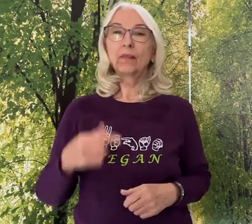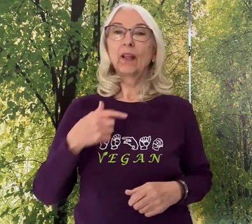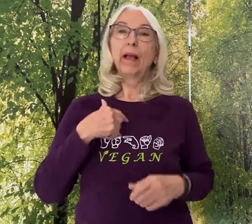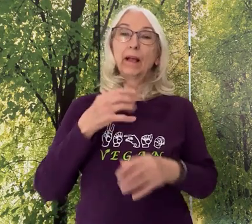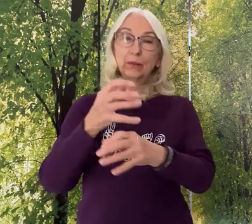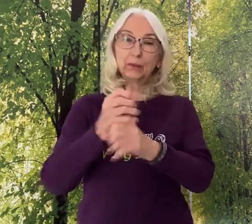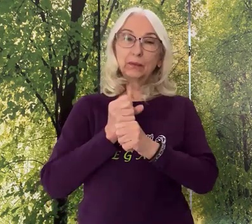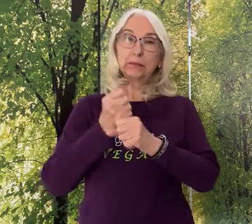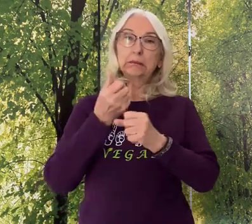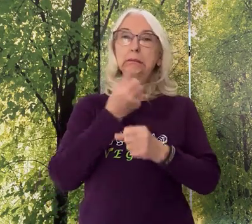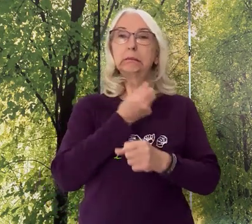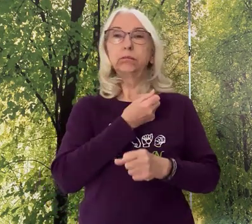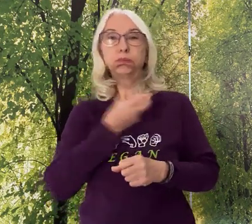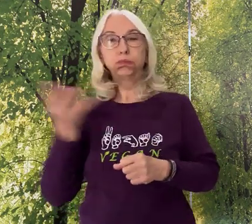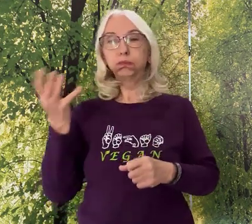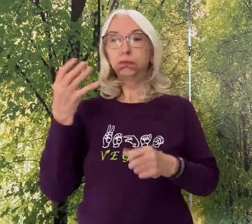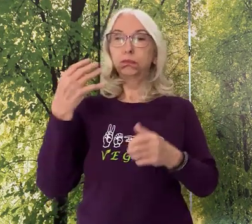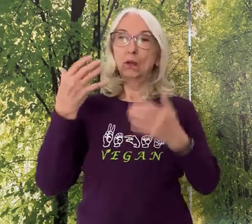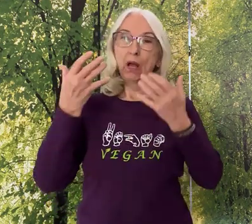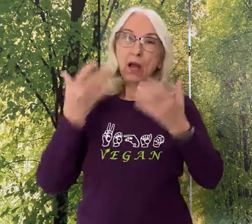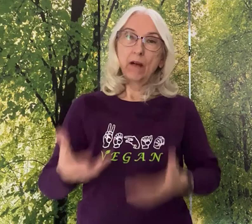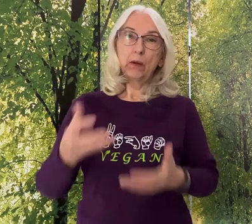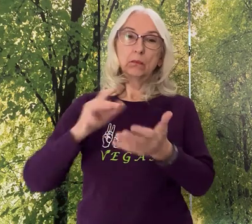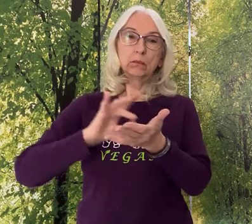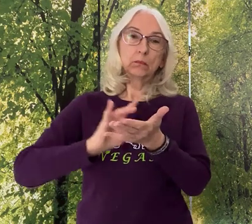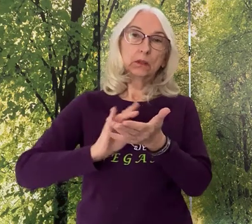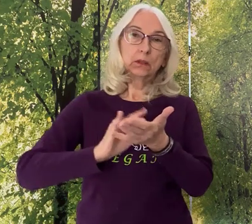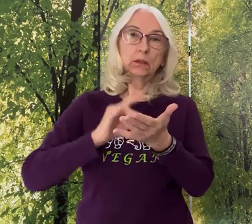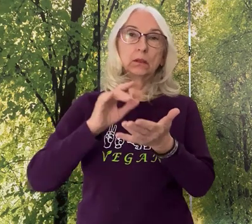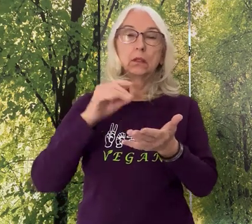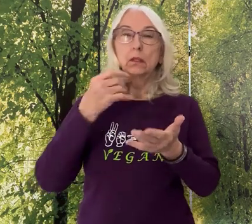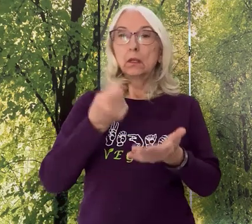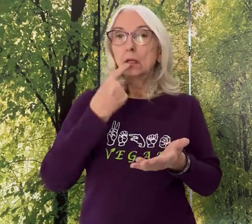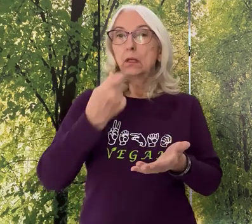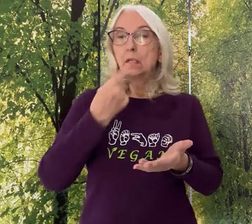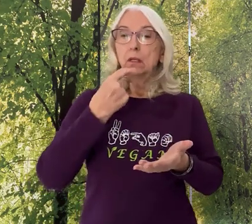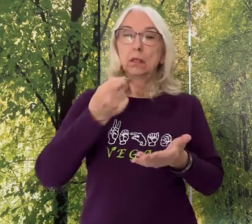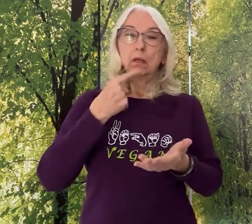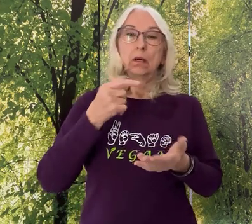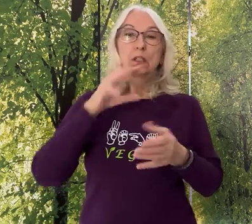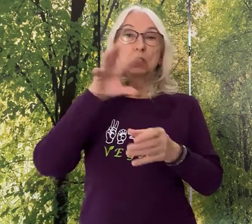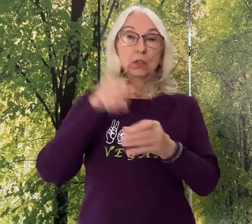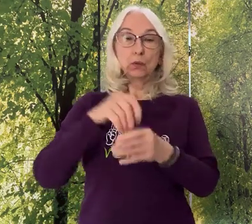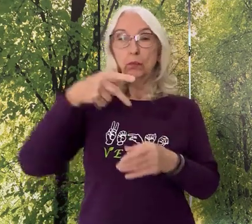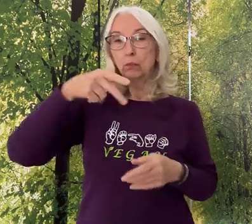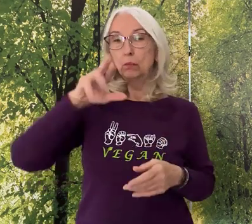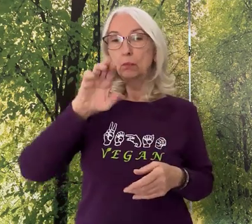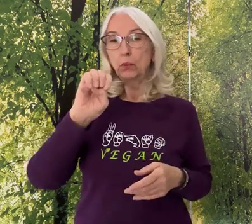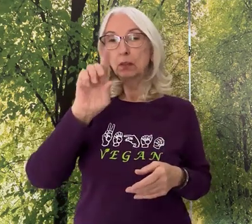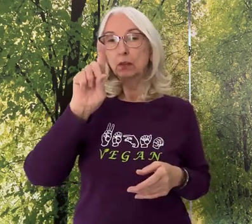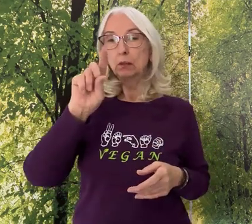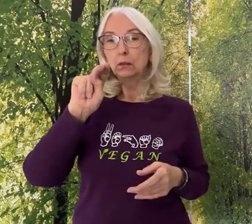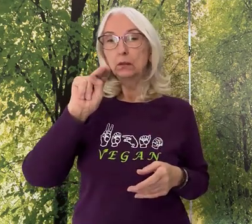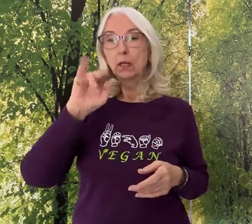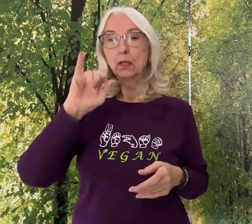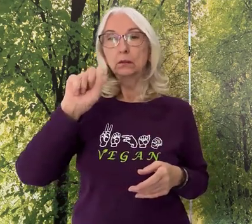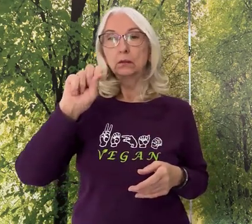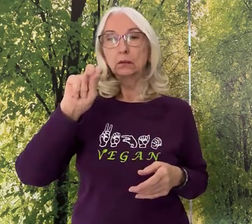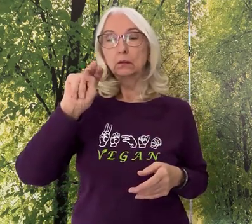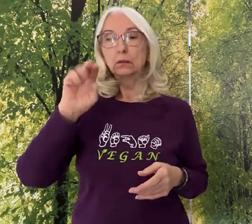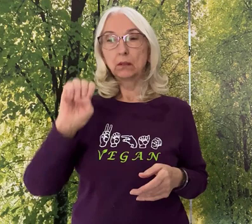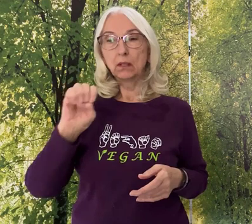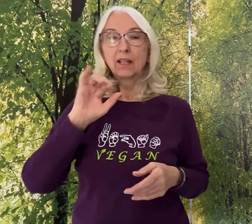I was prescribed several heavy-duty drugs, including prednisone,